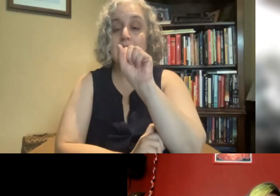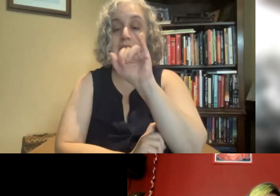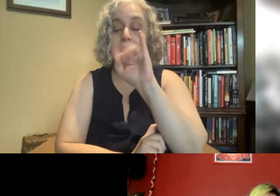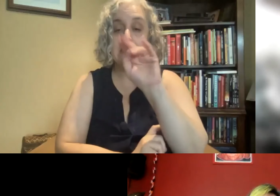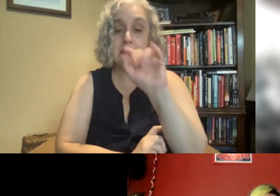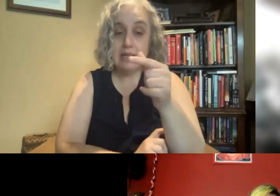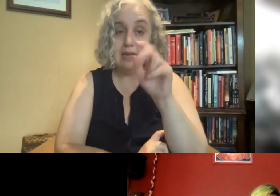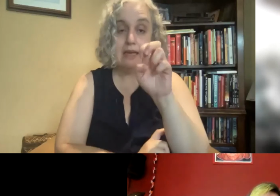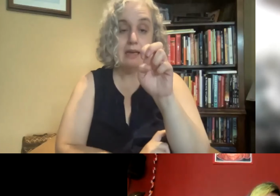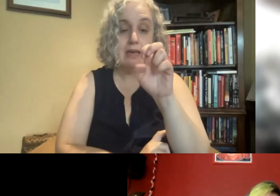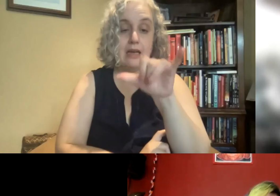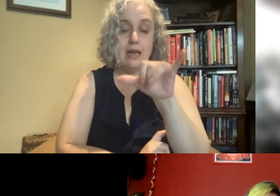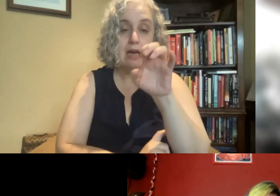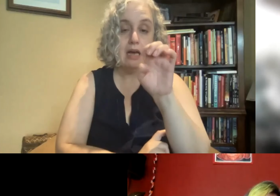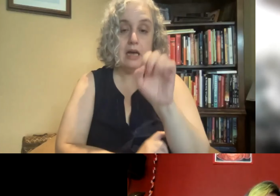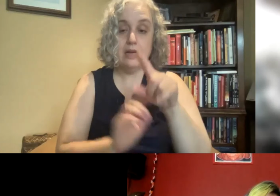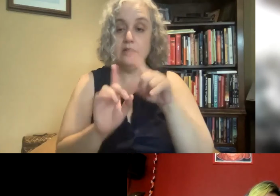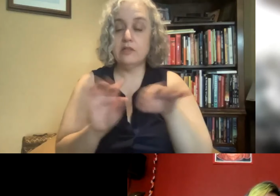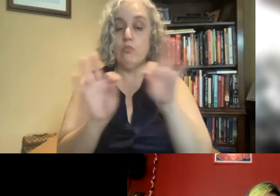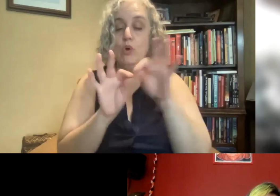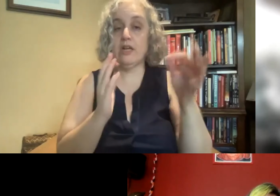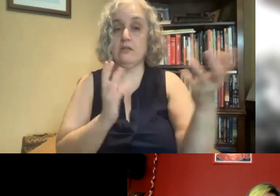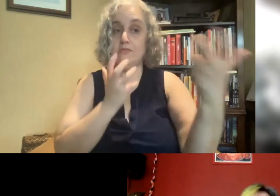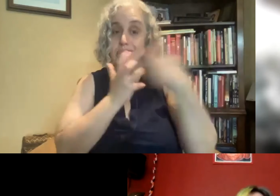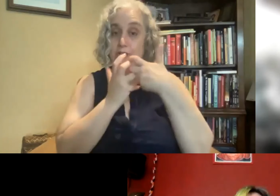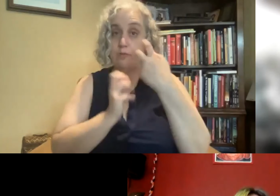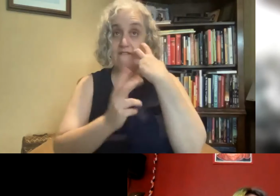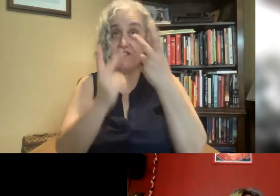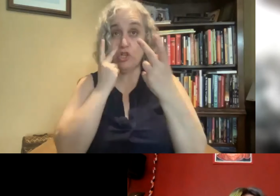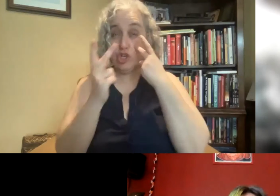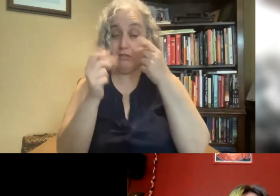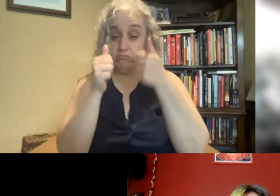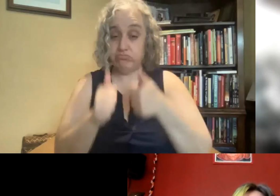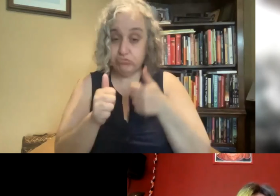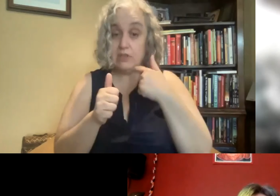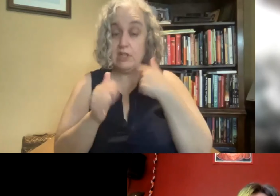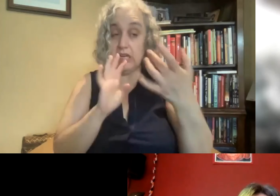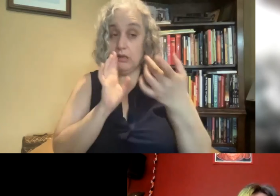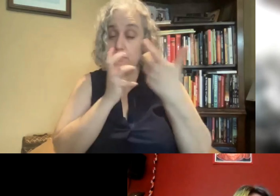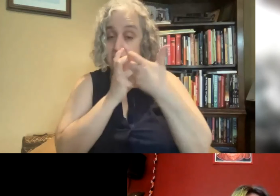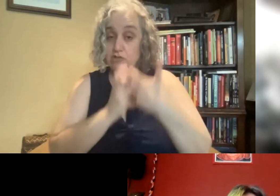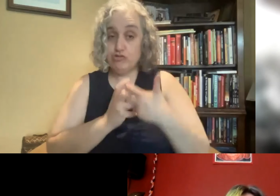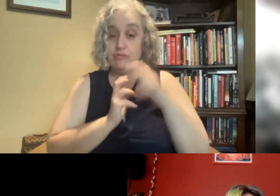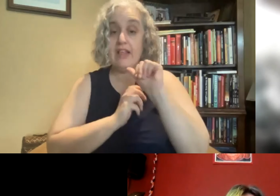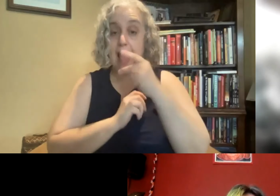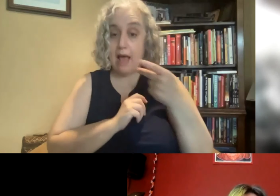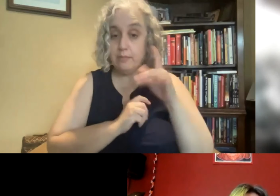so what's important to me. That also hopefully helps with some of the privacy issues.